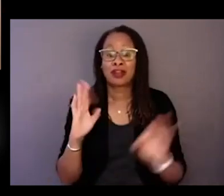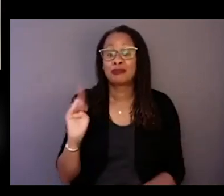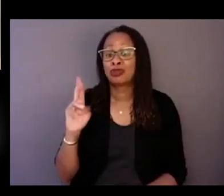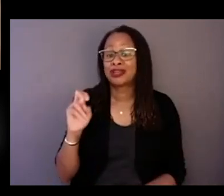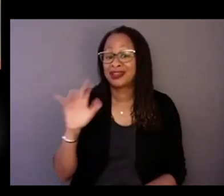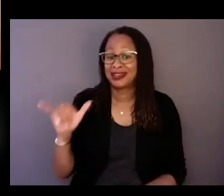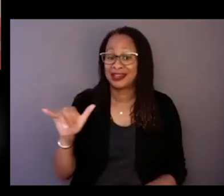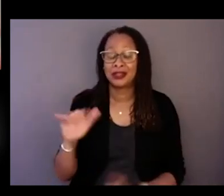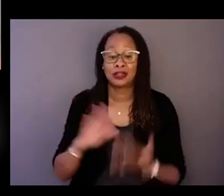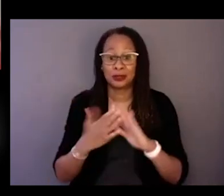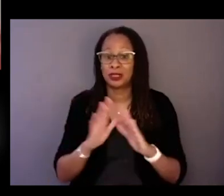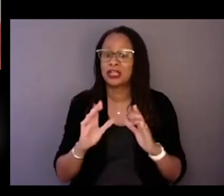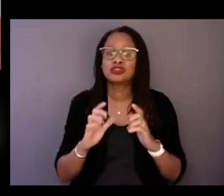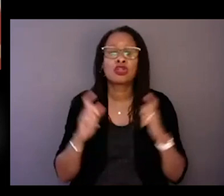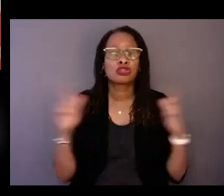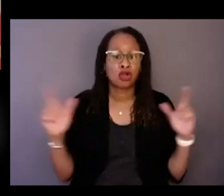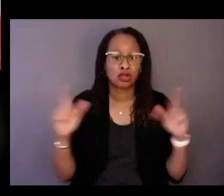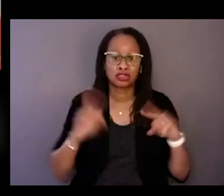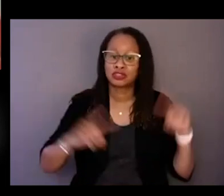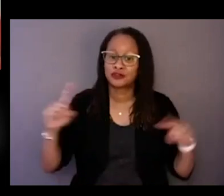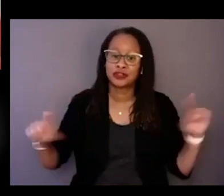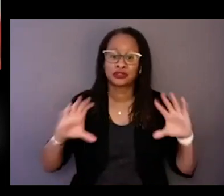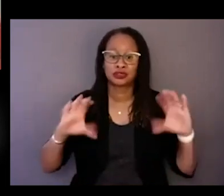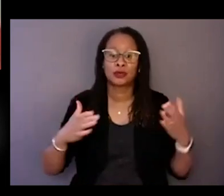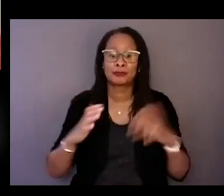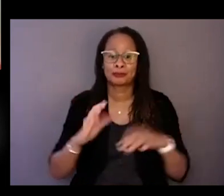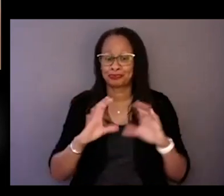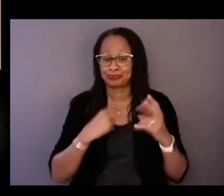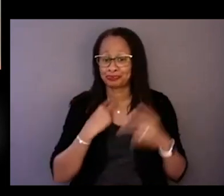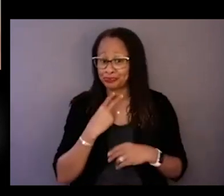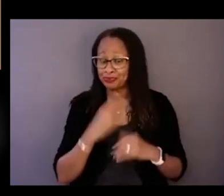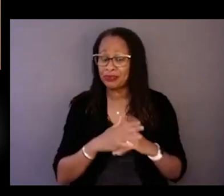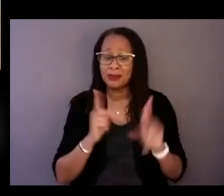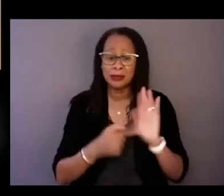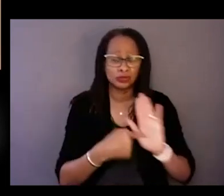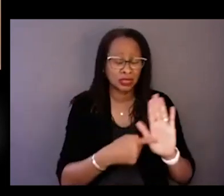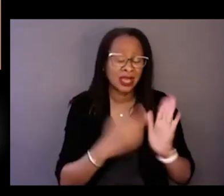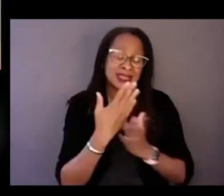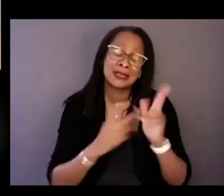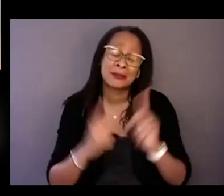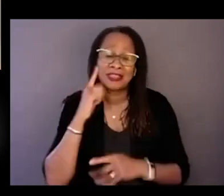and diverse group of voices and people like to point out, oh, well some people think she's saying help me